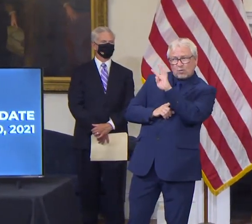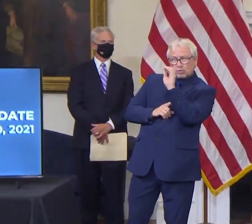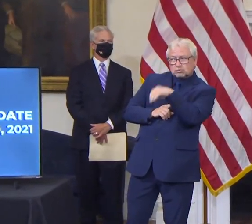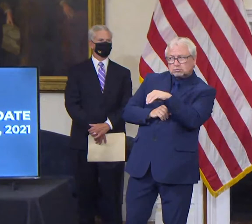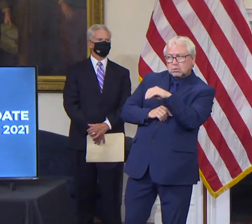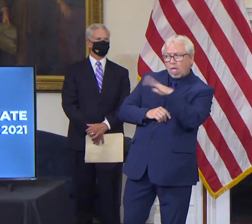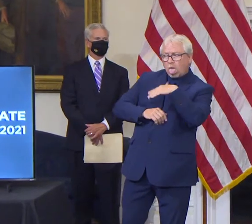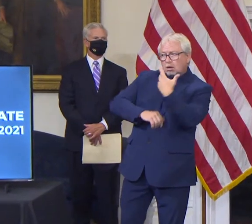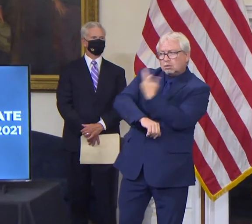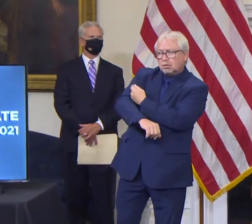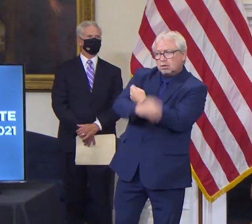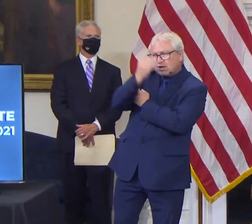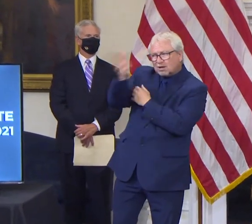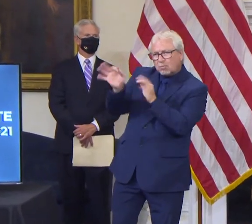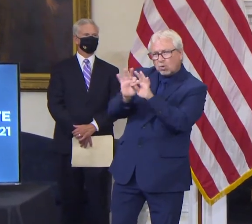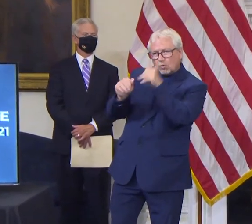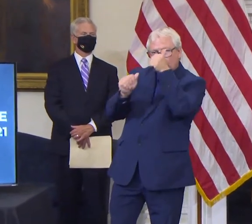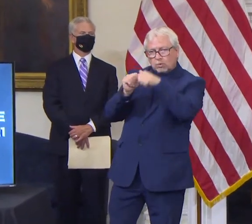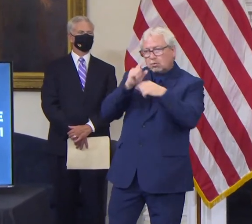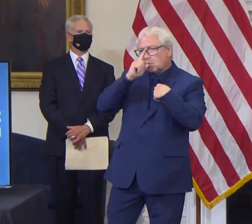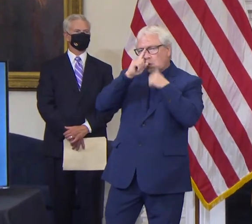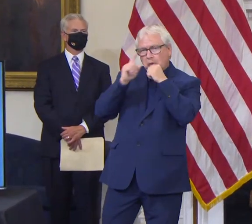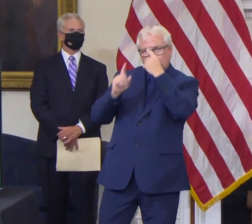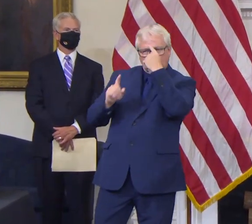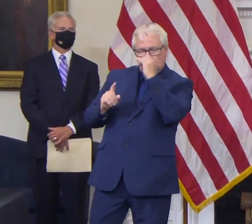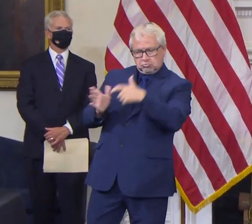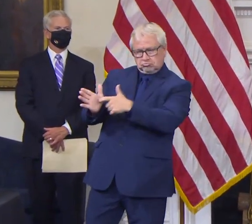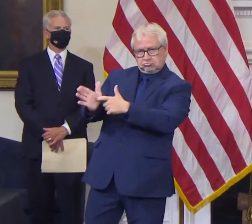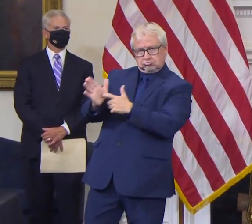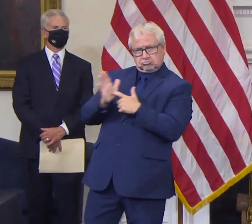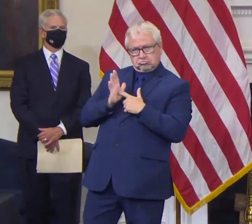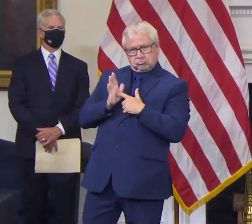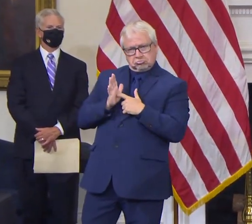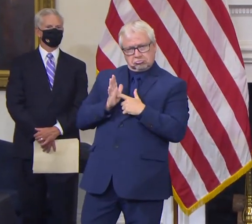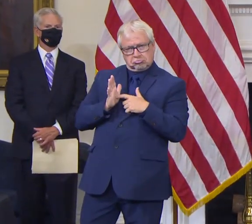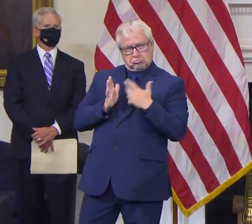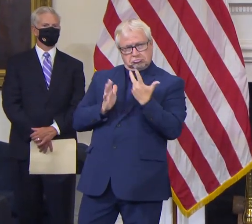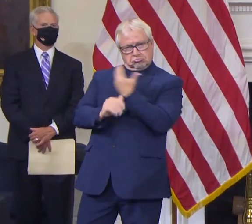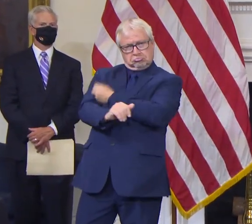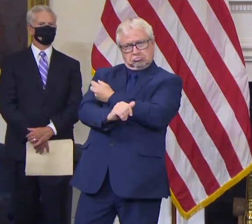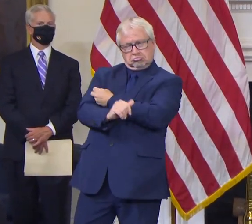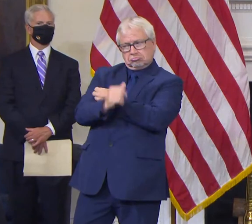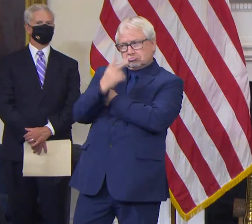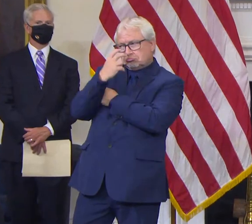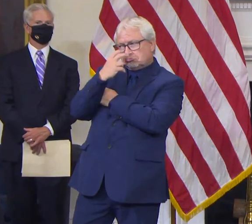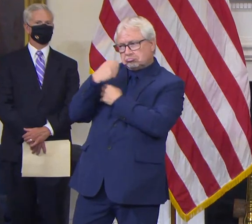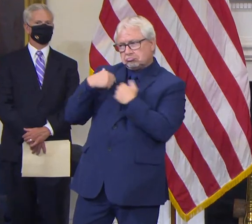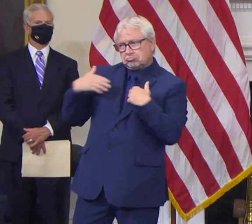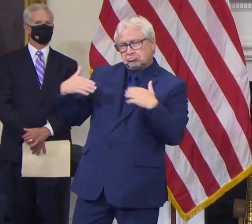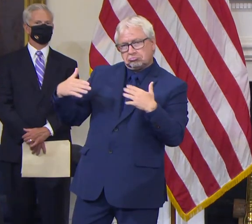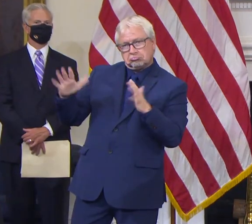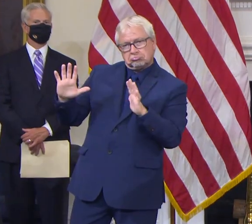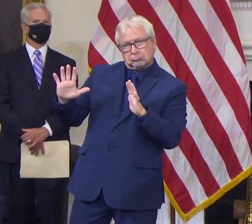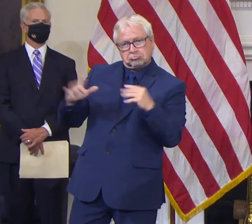4 percent of people remaining who have not been vaccinated So we don't think there's a need for mandates.